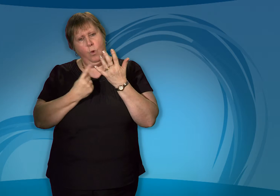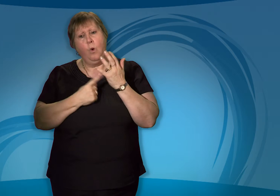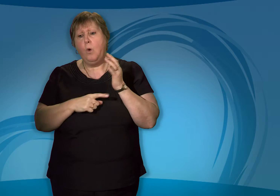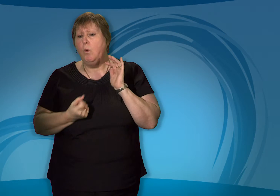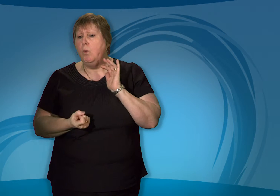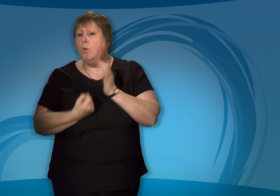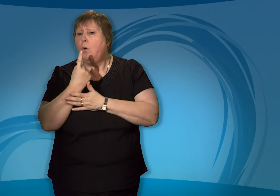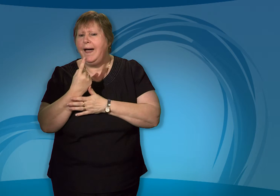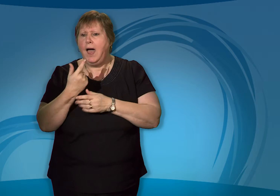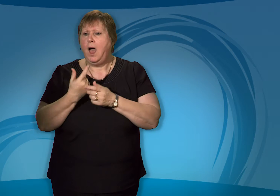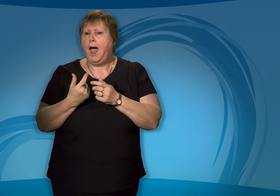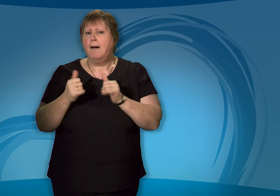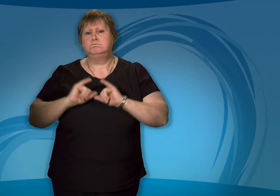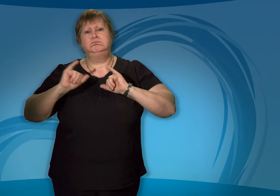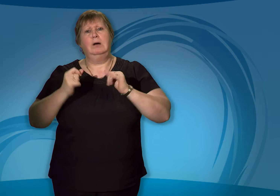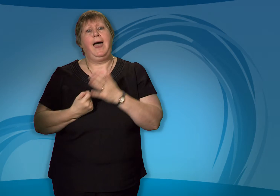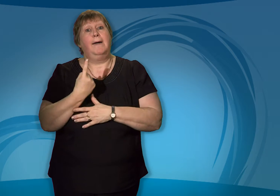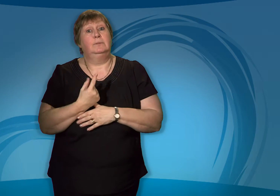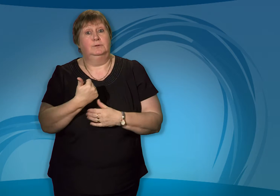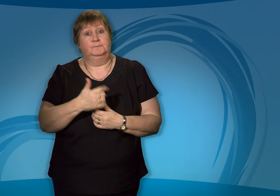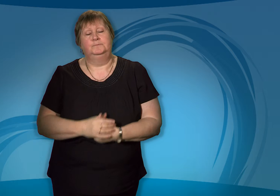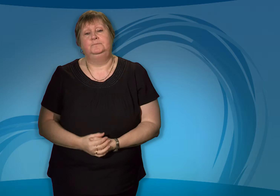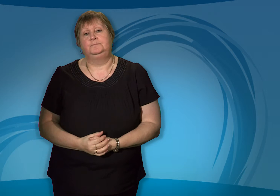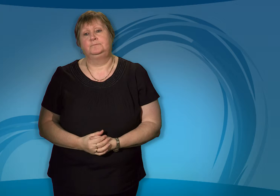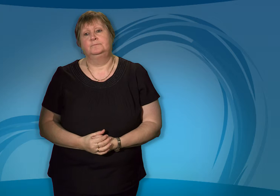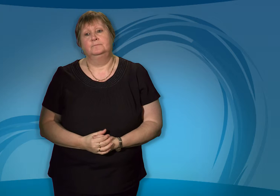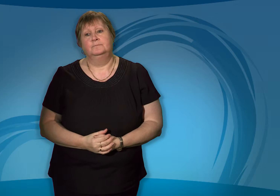do in the unlikely event of a complication occurring.